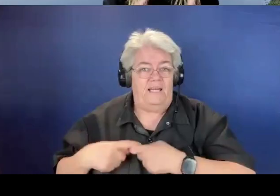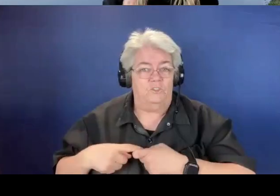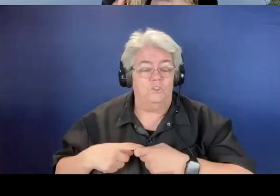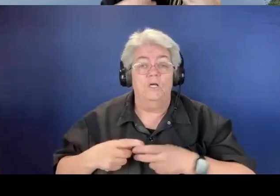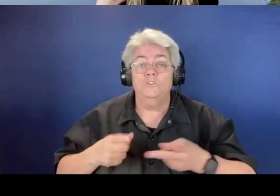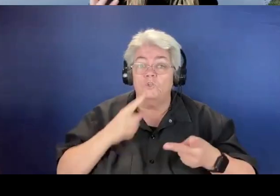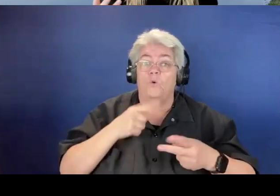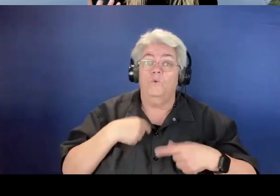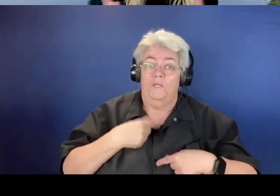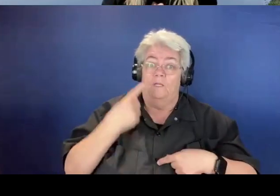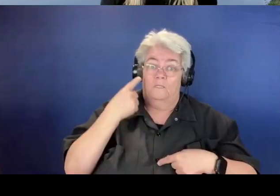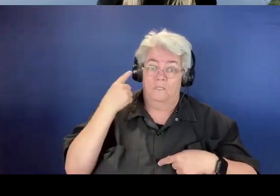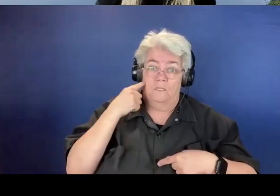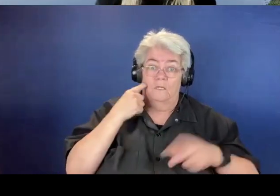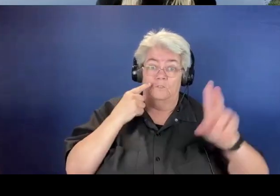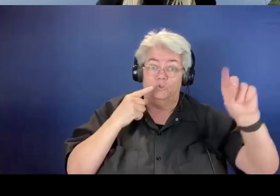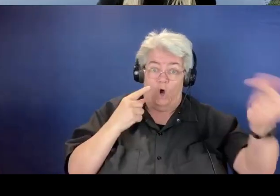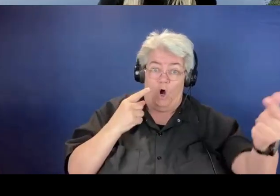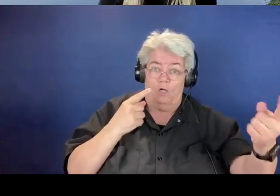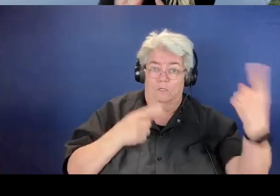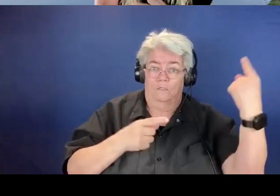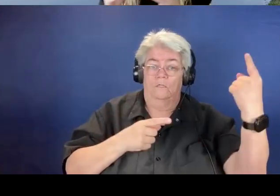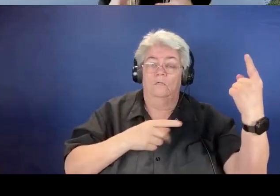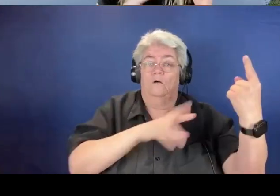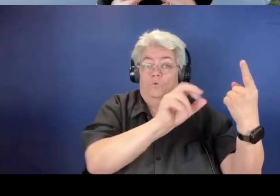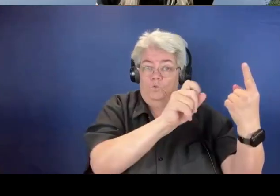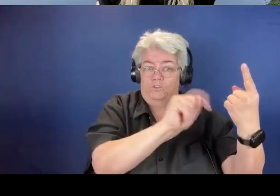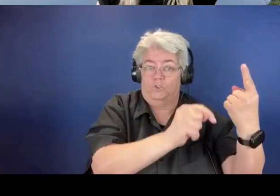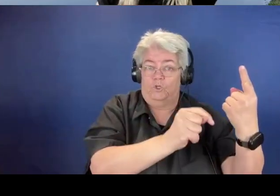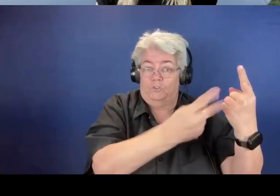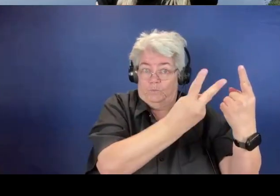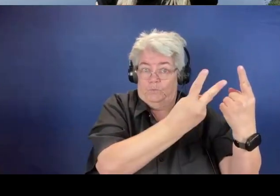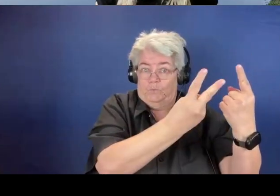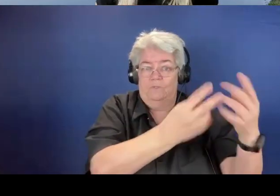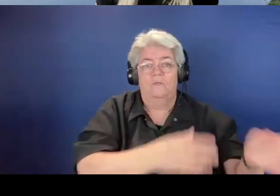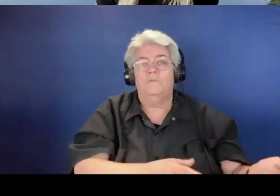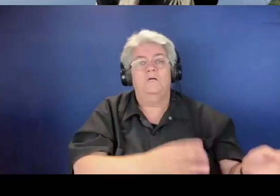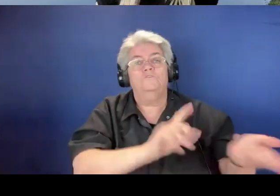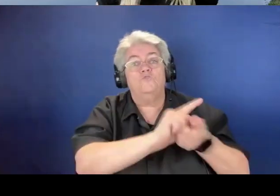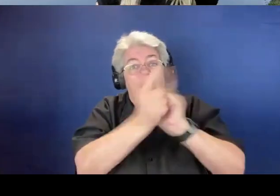So, this would not be a very good task to do just by simply translating.